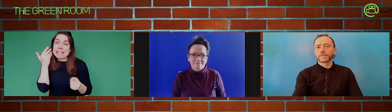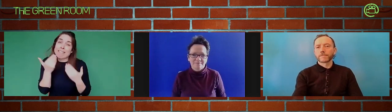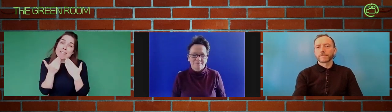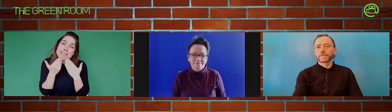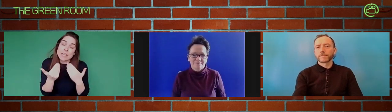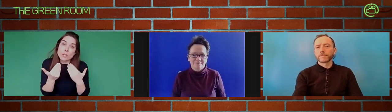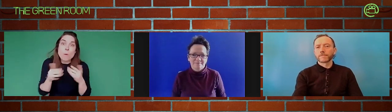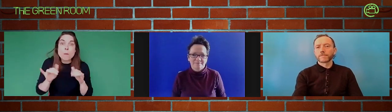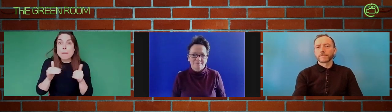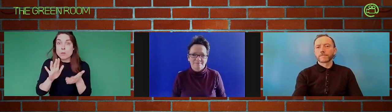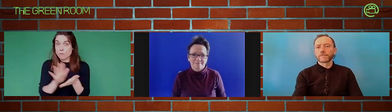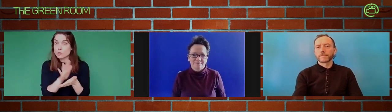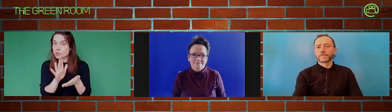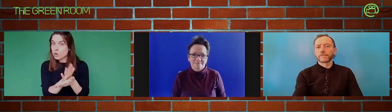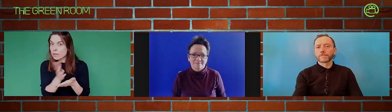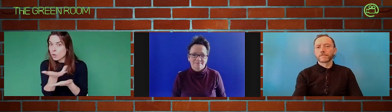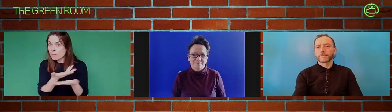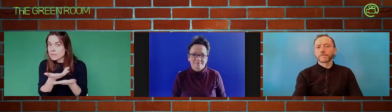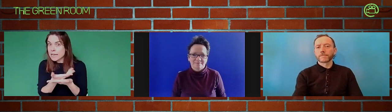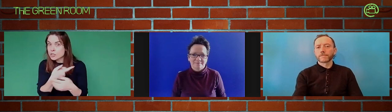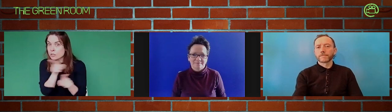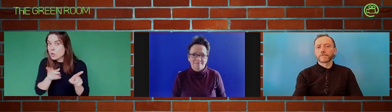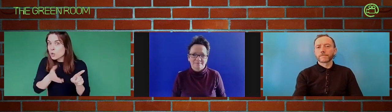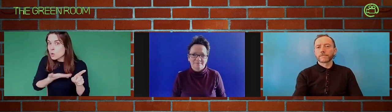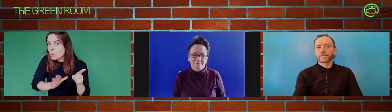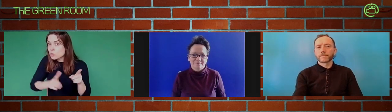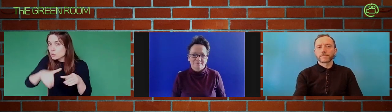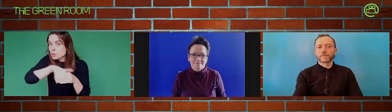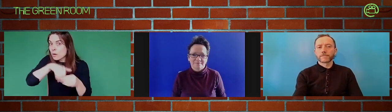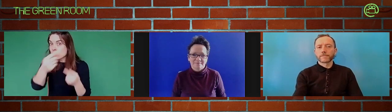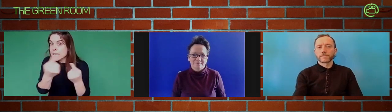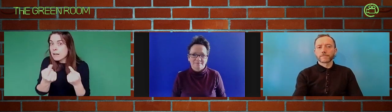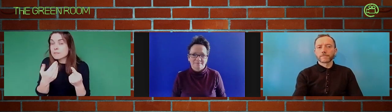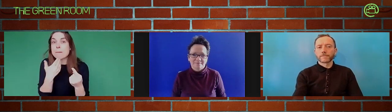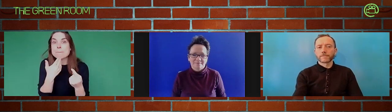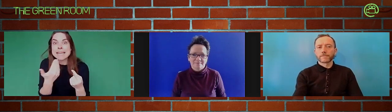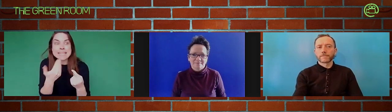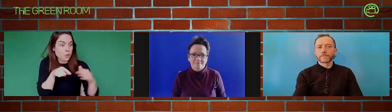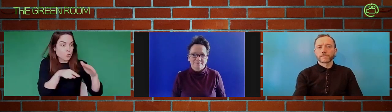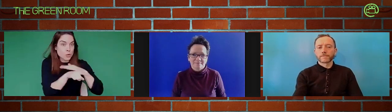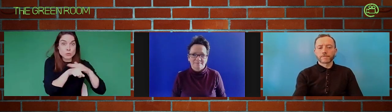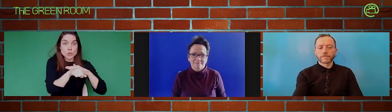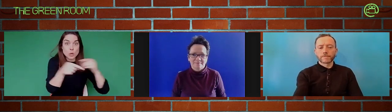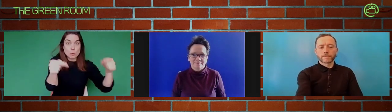and you want to join in the conversation yourselves. Please leave a comment on our Youtube channel or